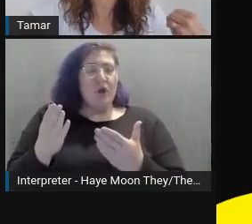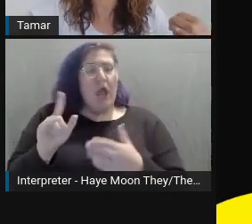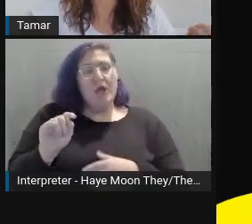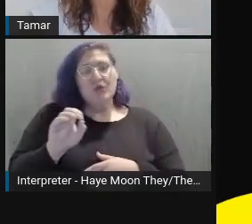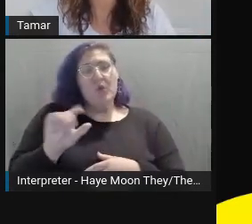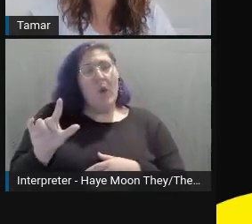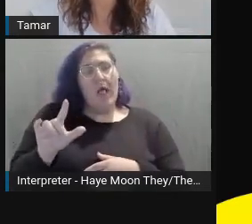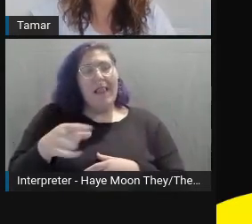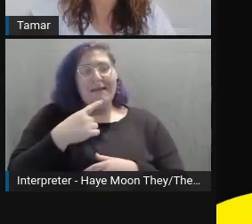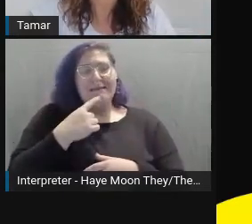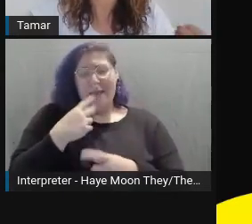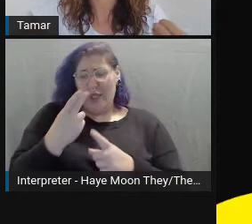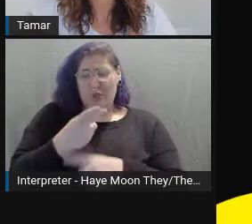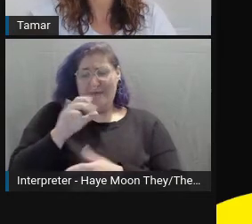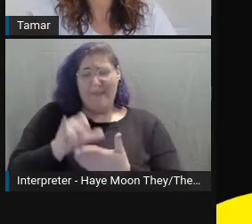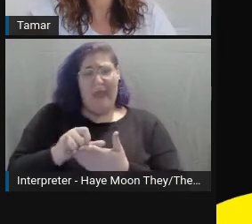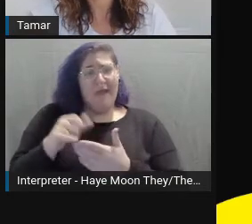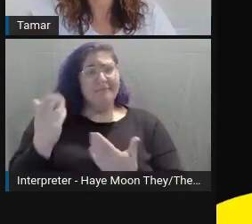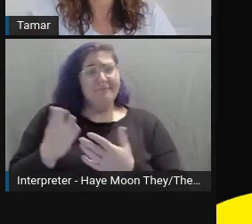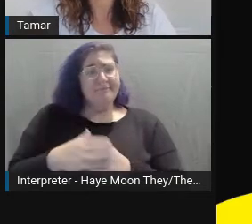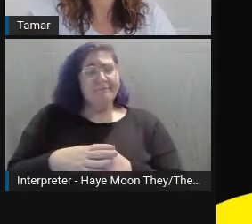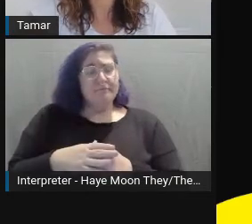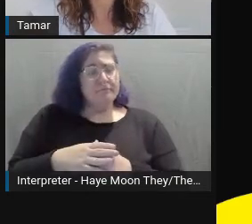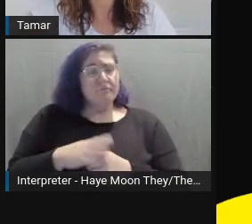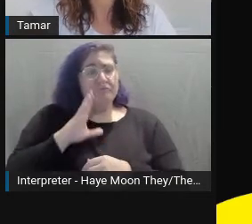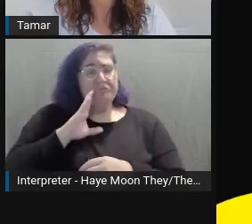"Use this and cover your accessibility grounds,"